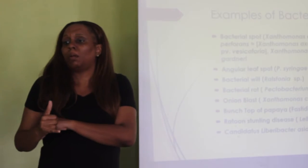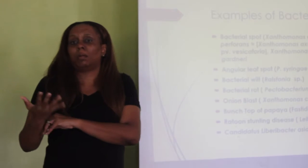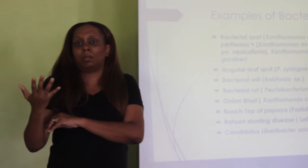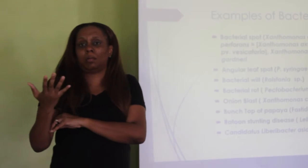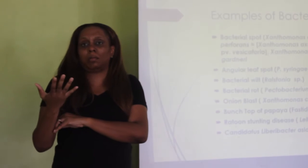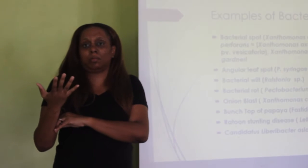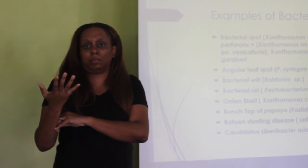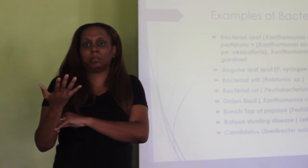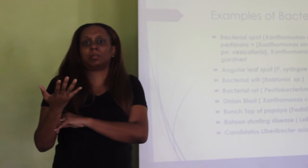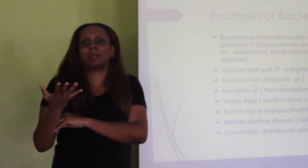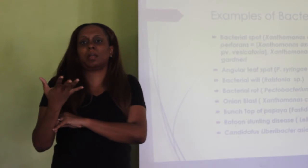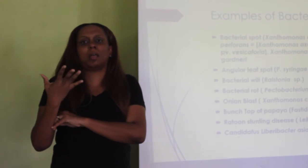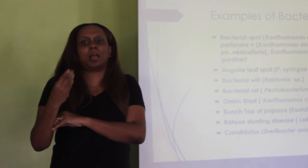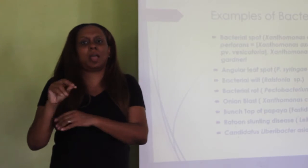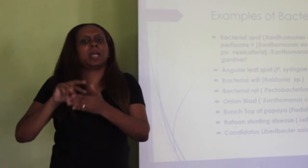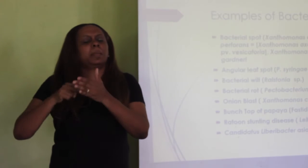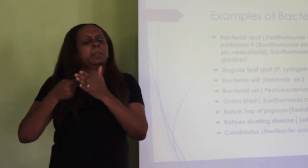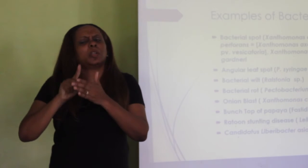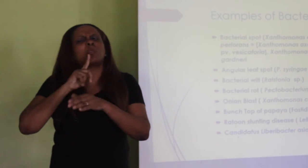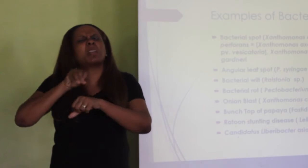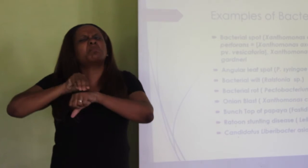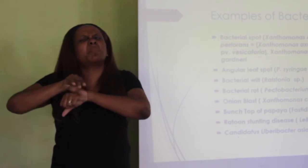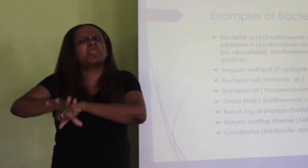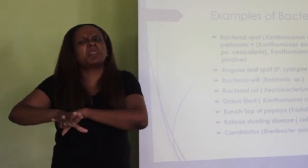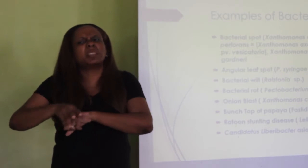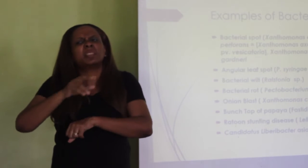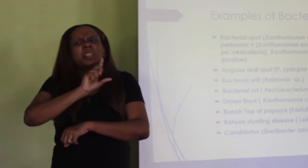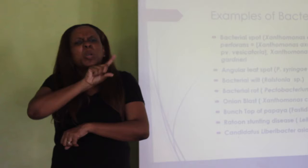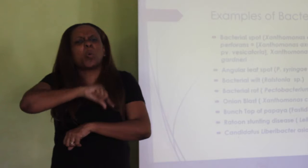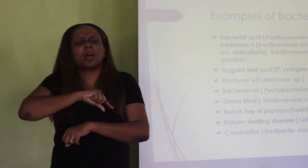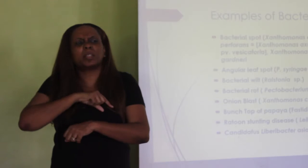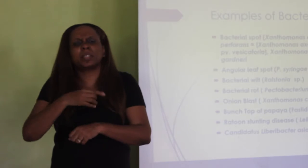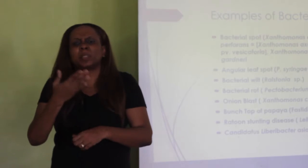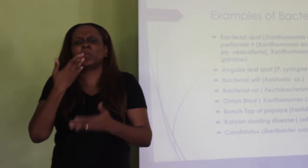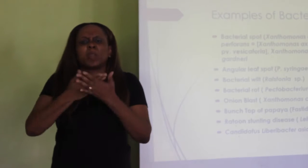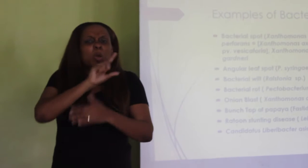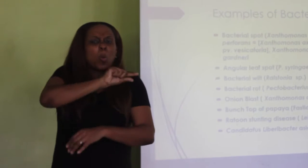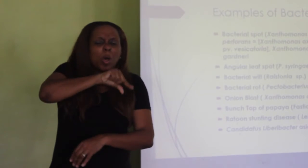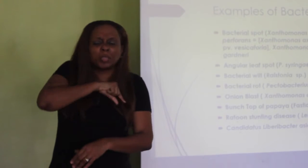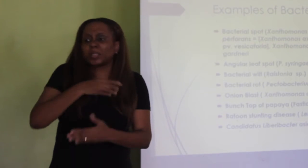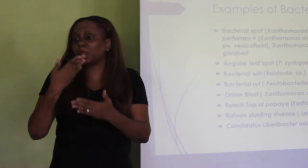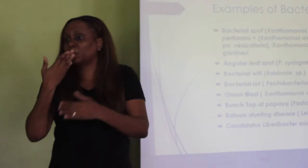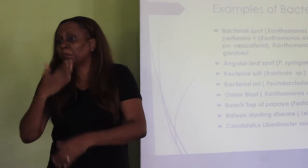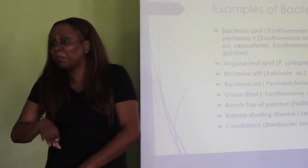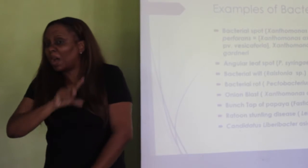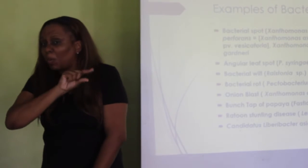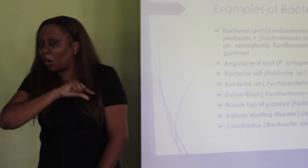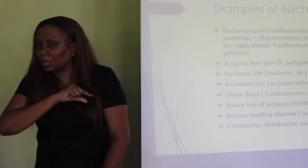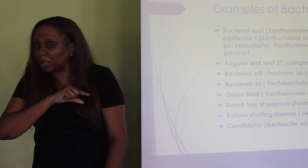can affect our fruits or the vibratory quality of the fruit but another way that you can identify